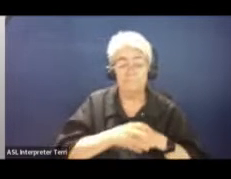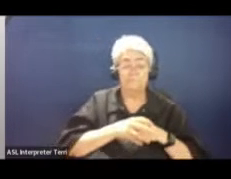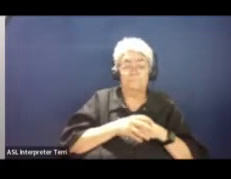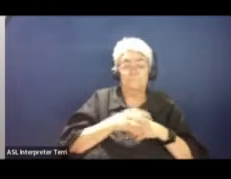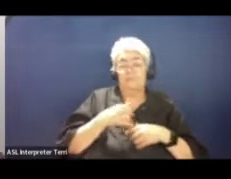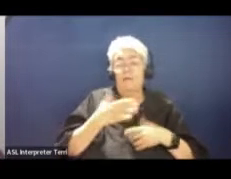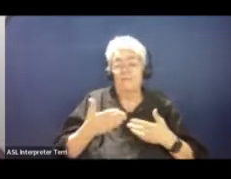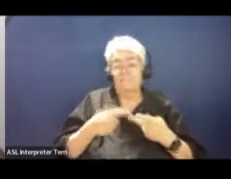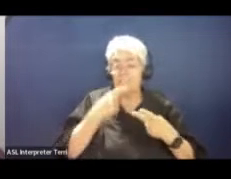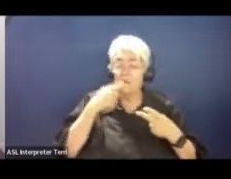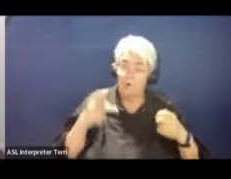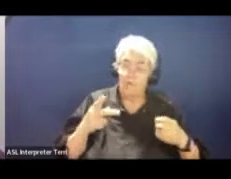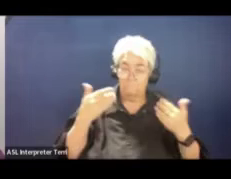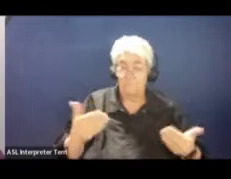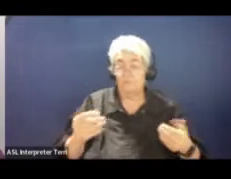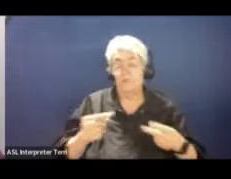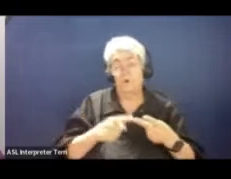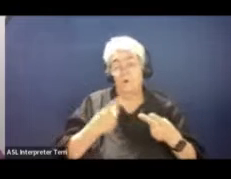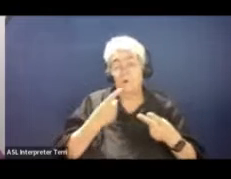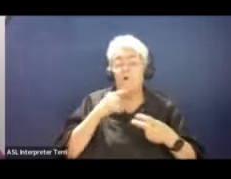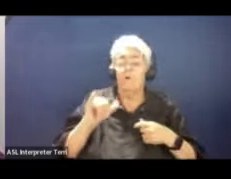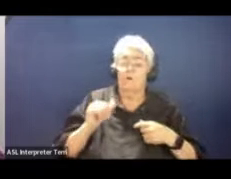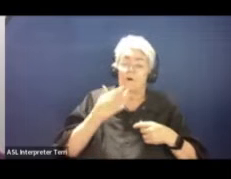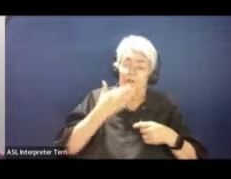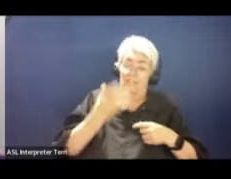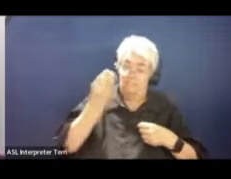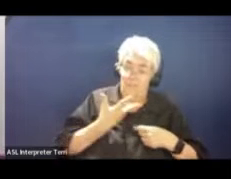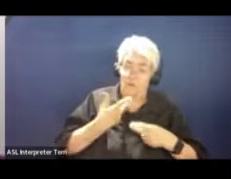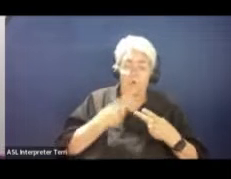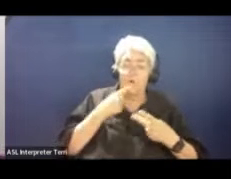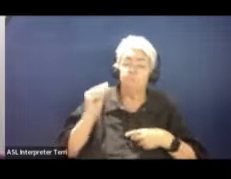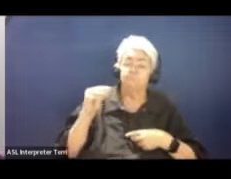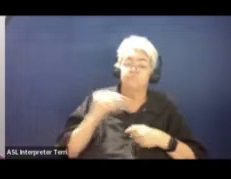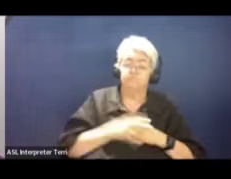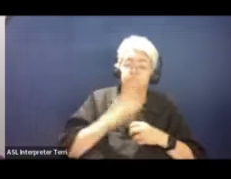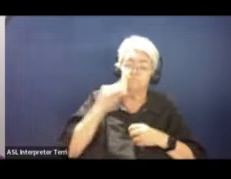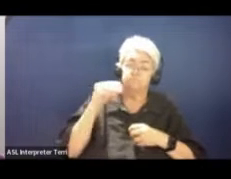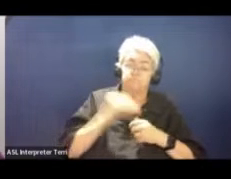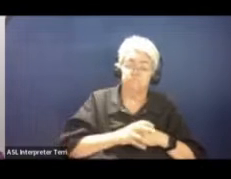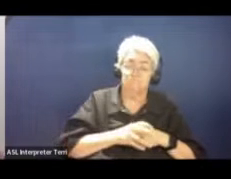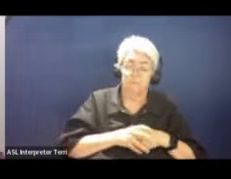with Okay, let's do it or thanks for letting me know or just a simple head nod. Because this